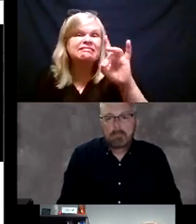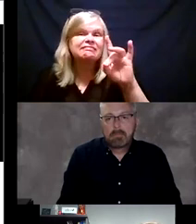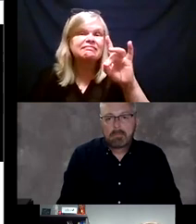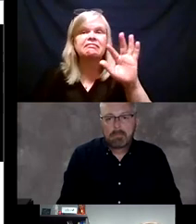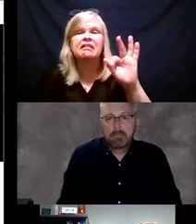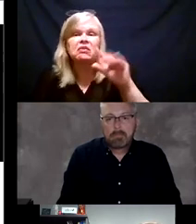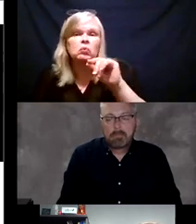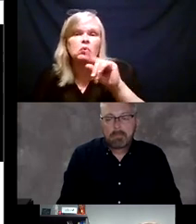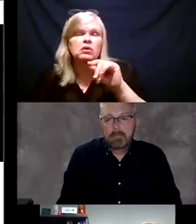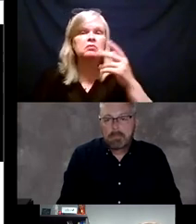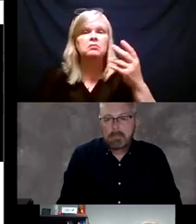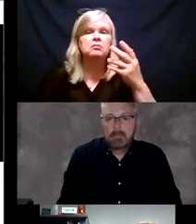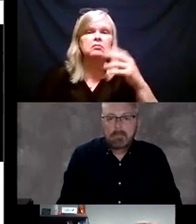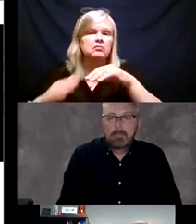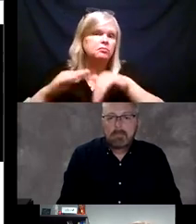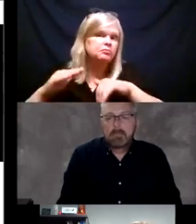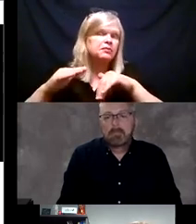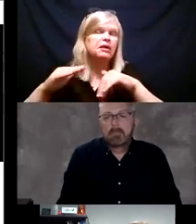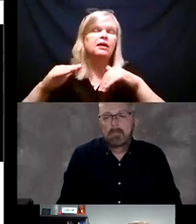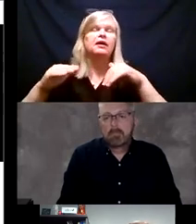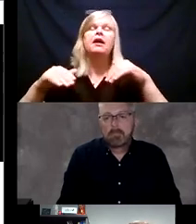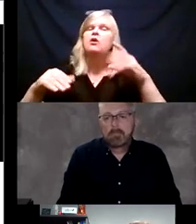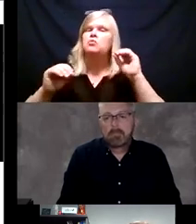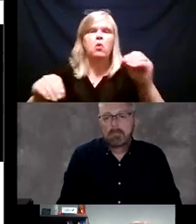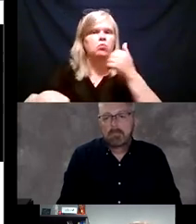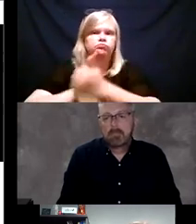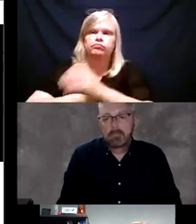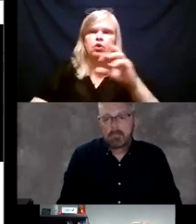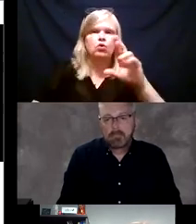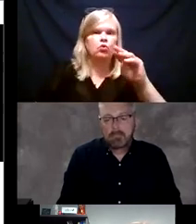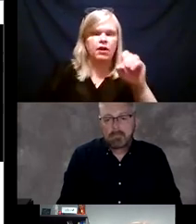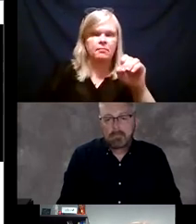CRIME. >> Sonci: WE HAD A QUESTION IN